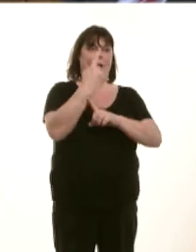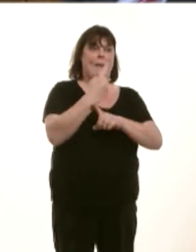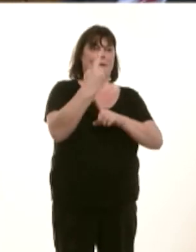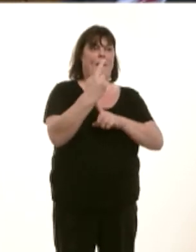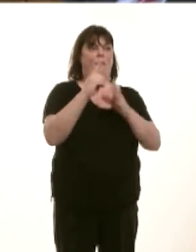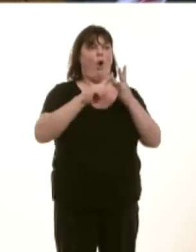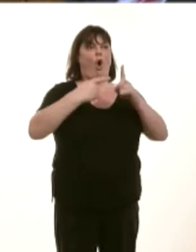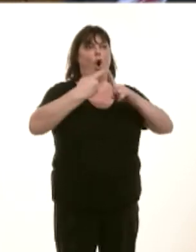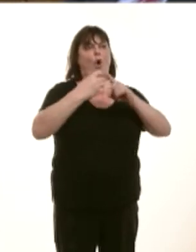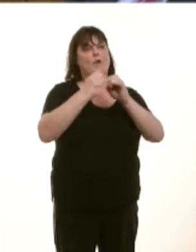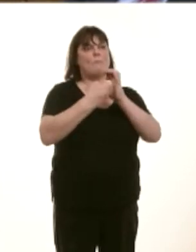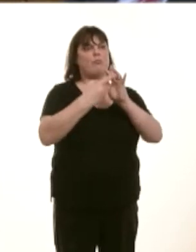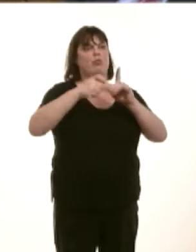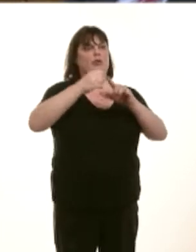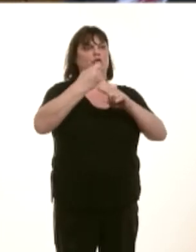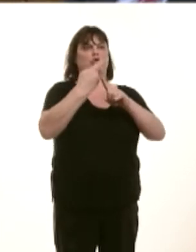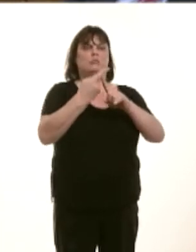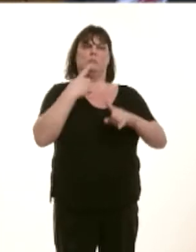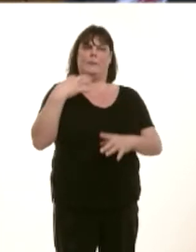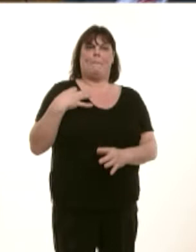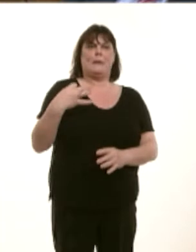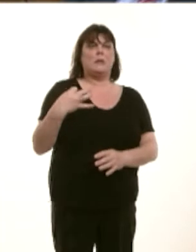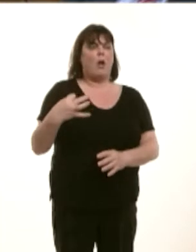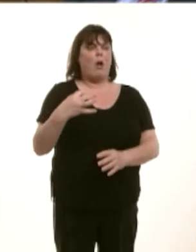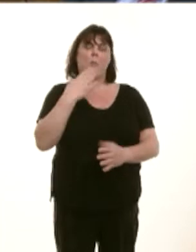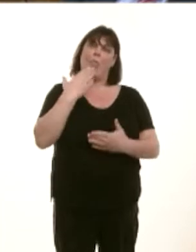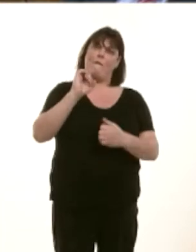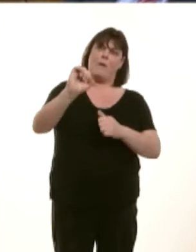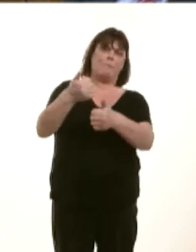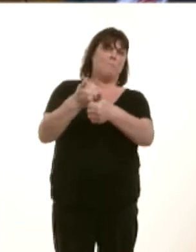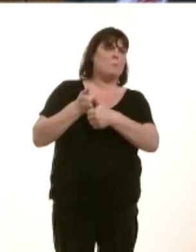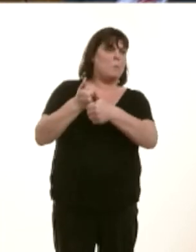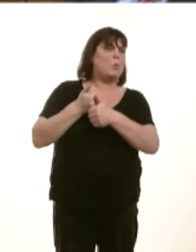confident that the partnership hubs will support students, particularly with interview skills.